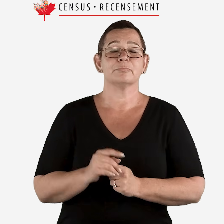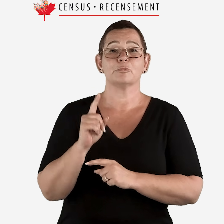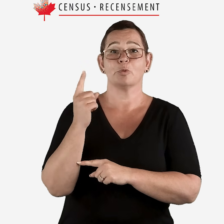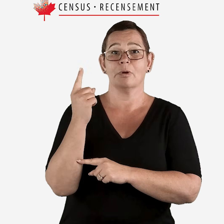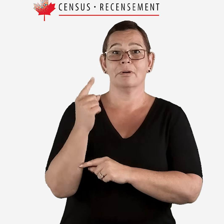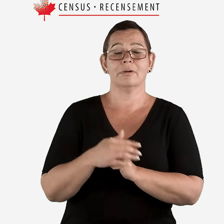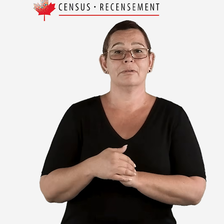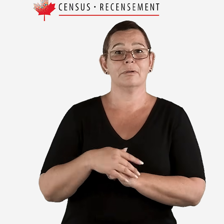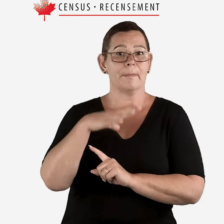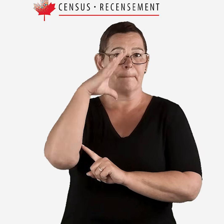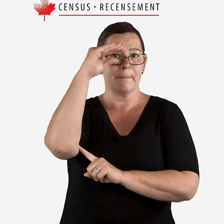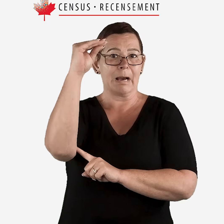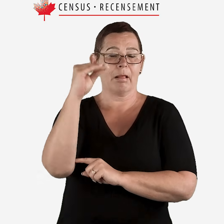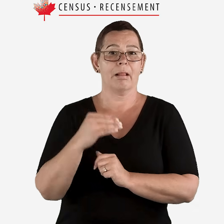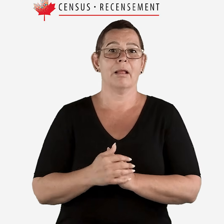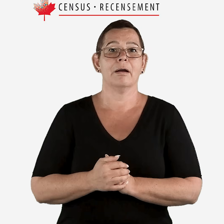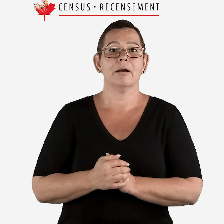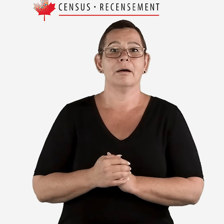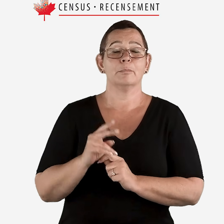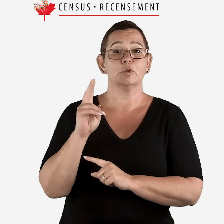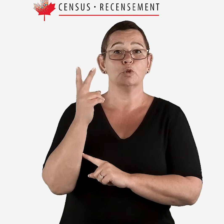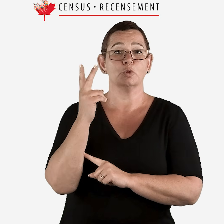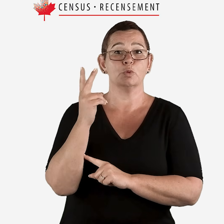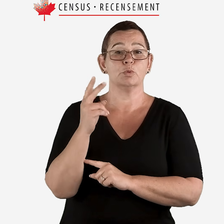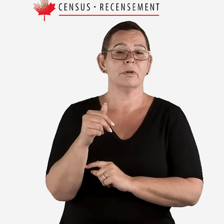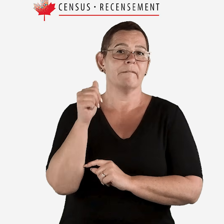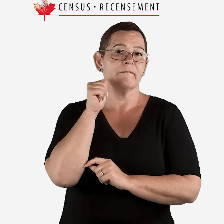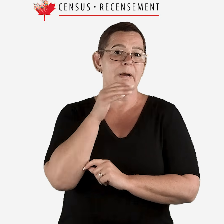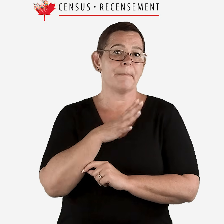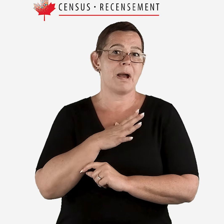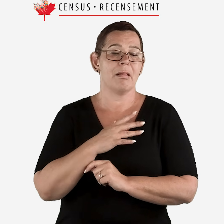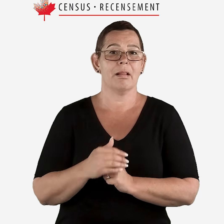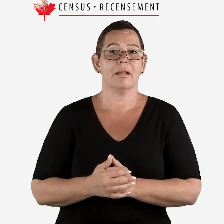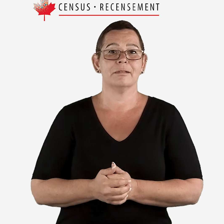Response option 1: Male Response option 2: Female